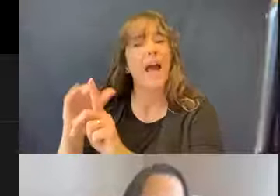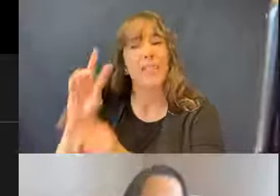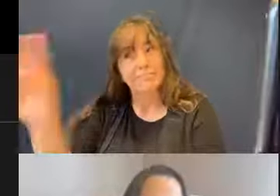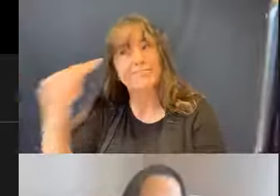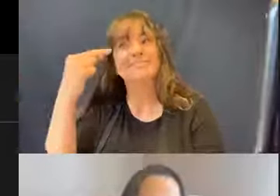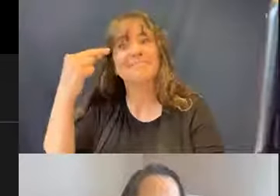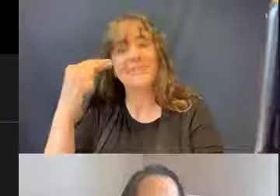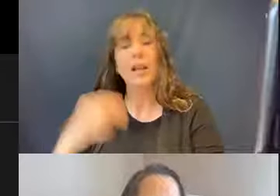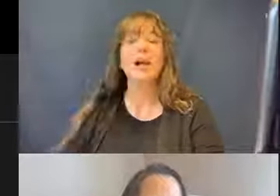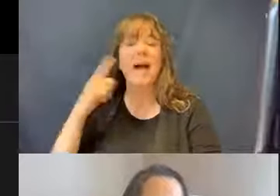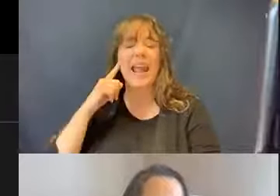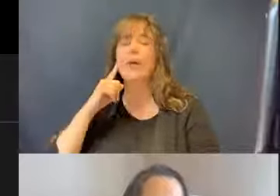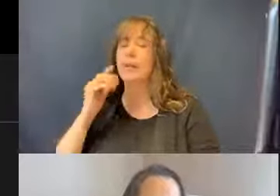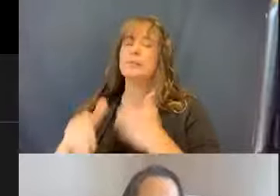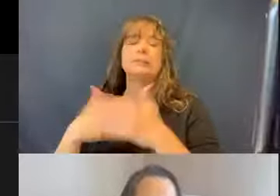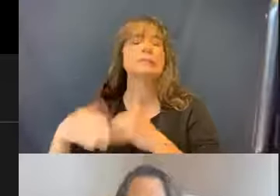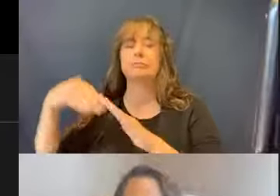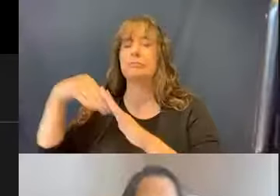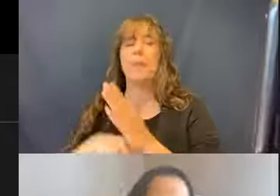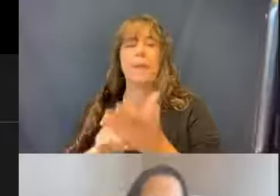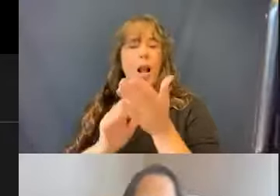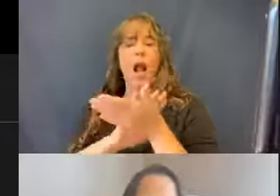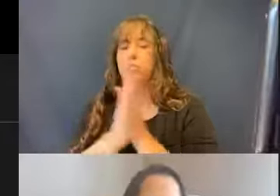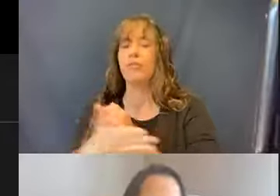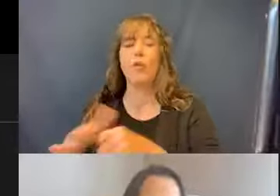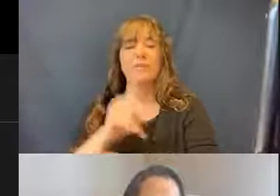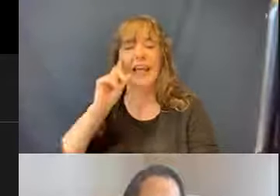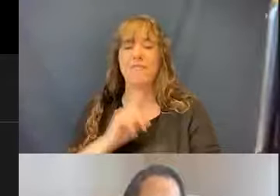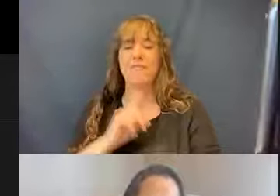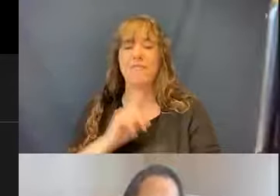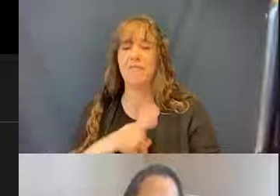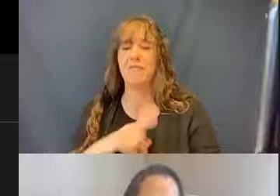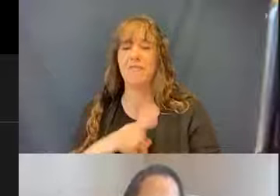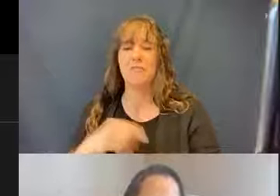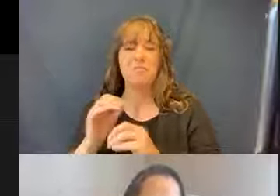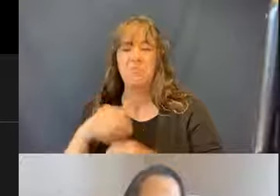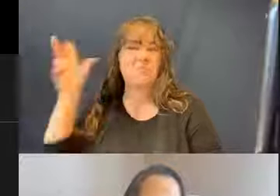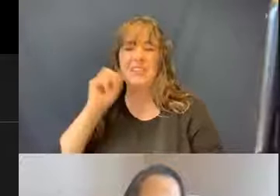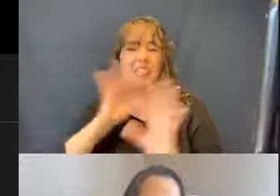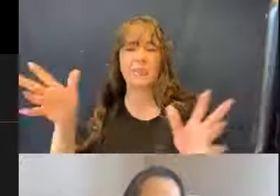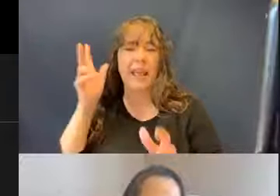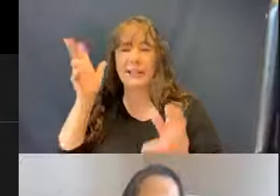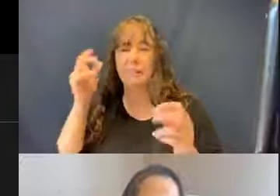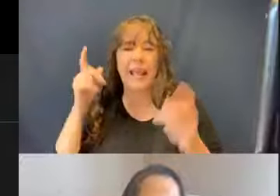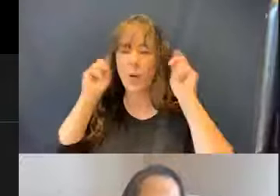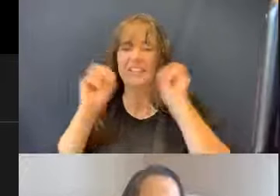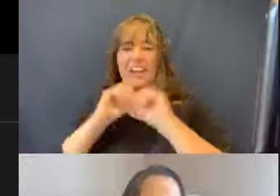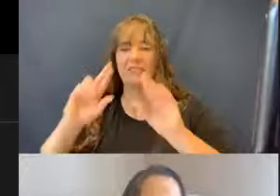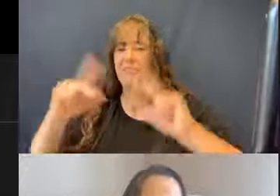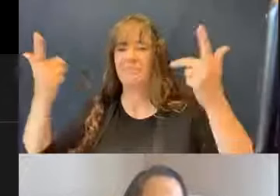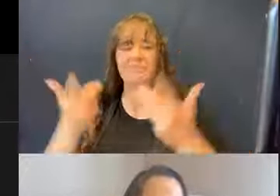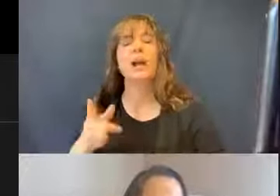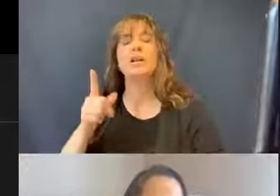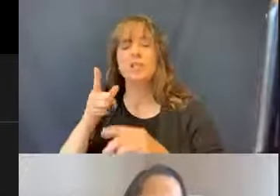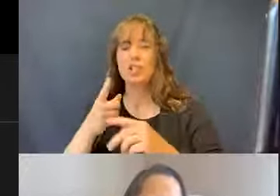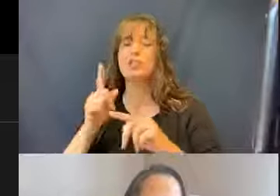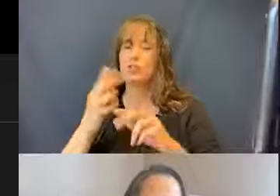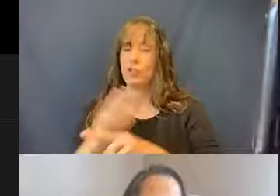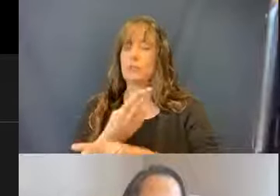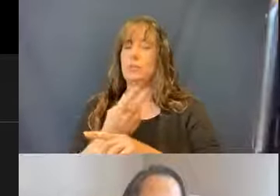progressed finally to deaf. Pretty much nothing came through my hearing aid. I could not use